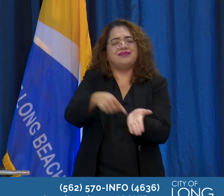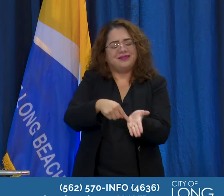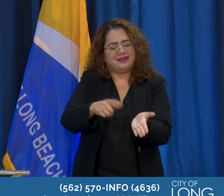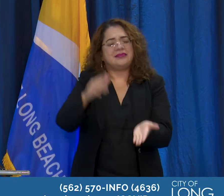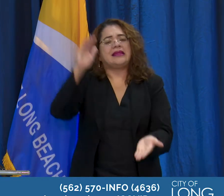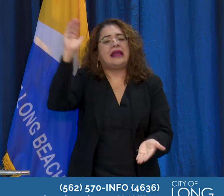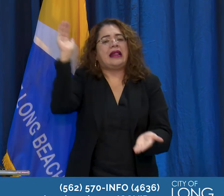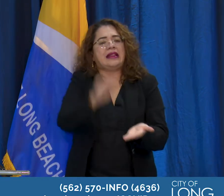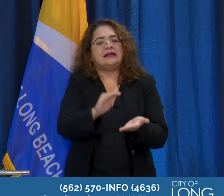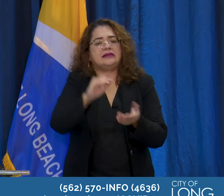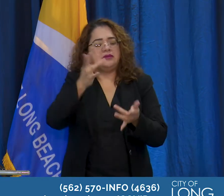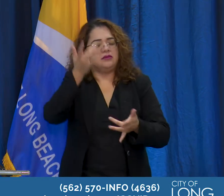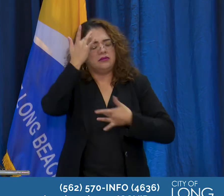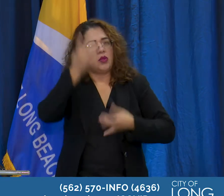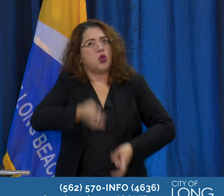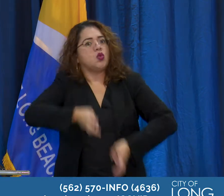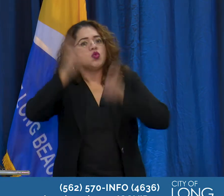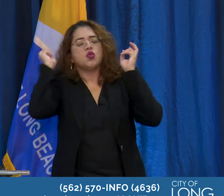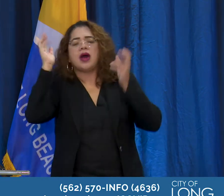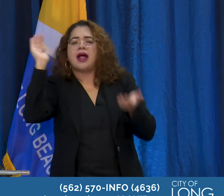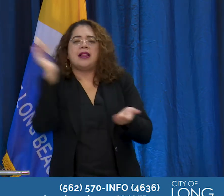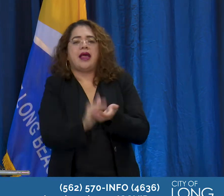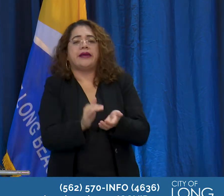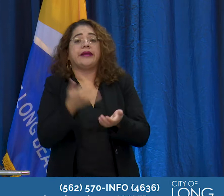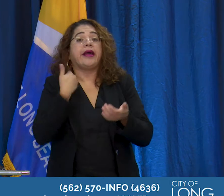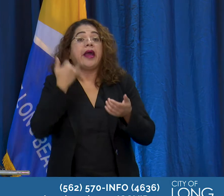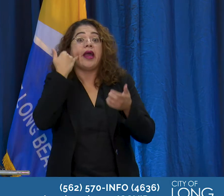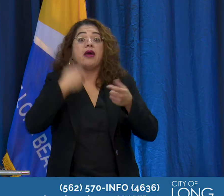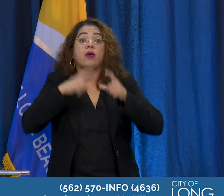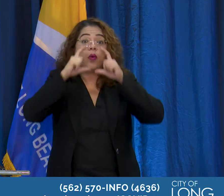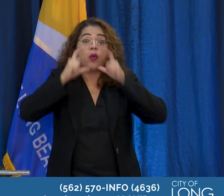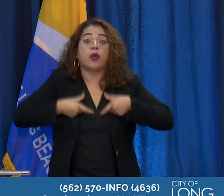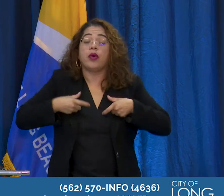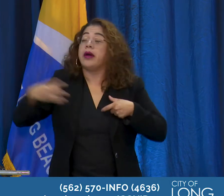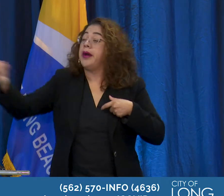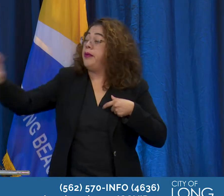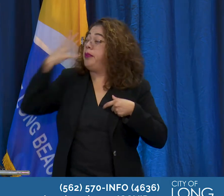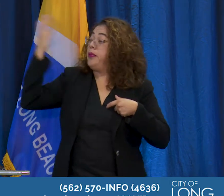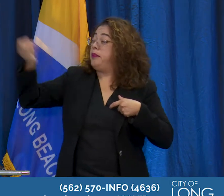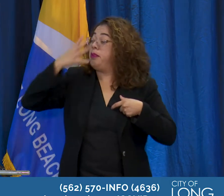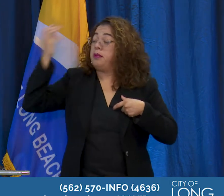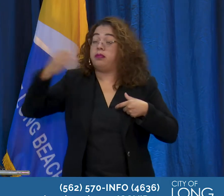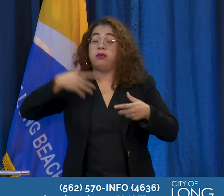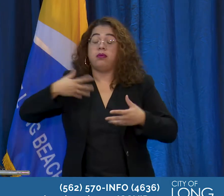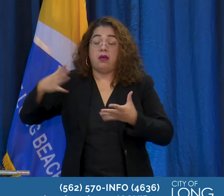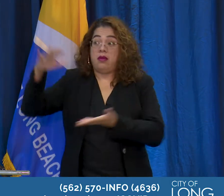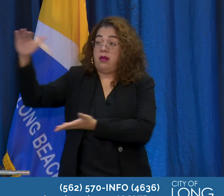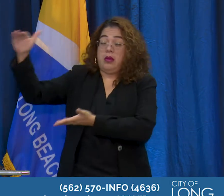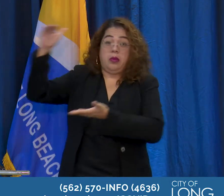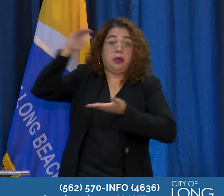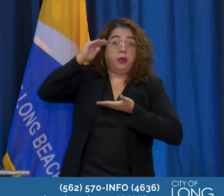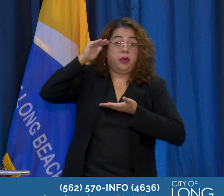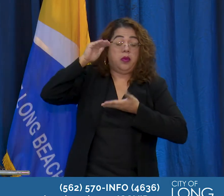ill, which keeps beds open in our emergency rooms for others and helps protect our hospital